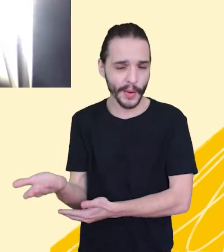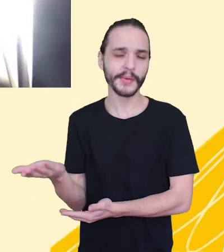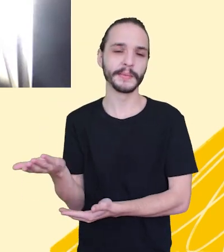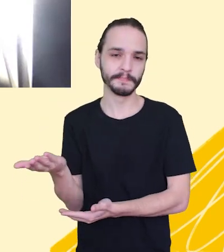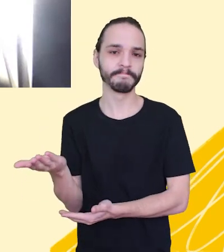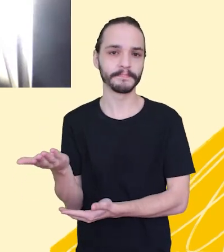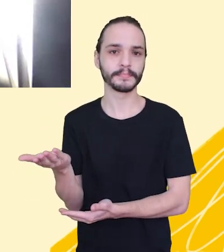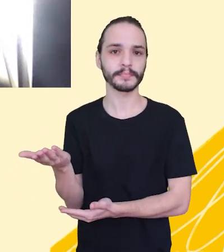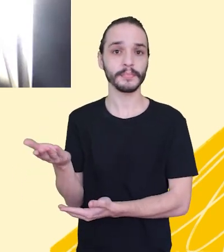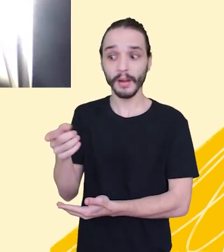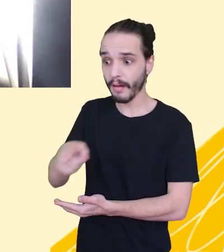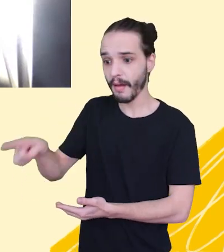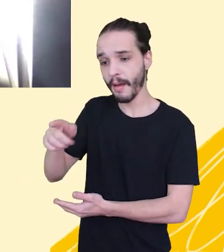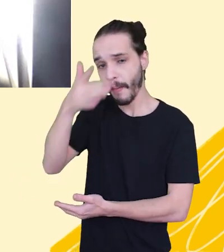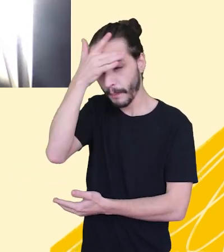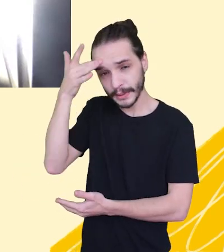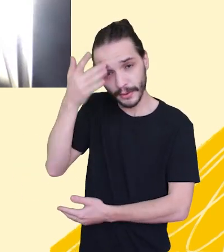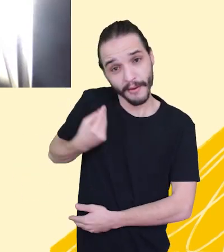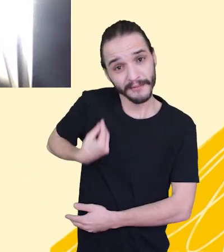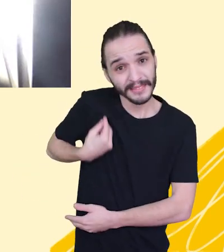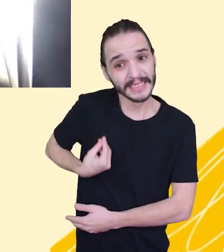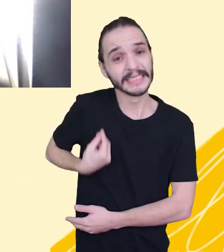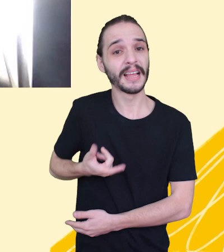They are beings.